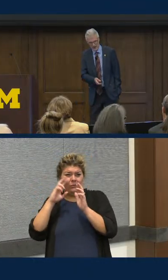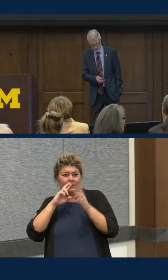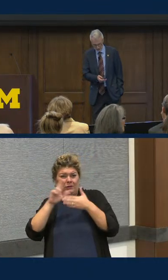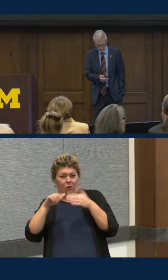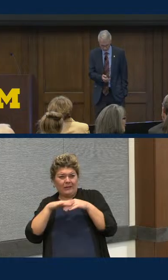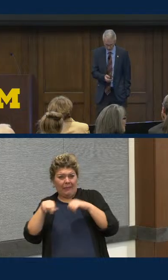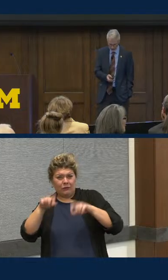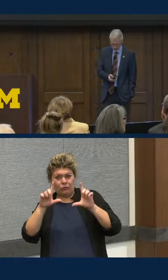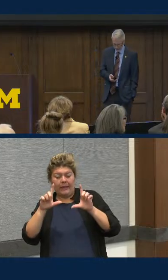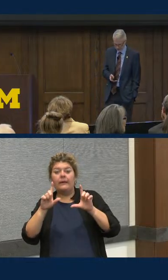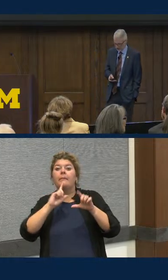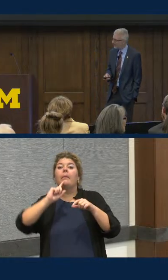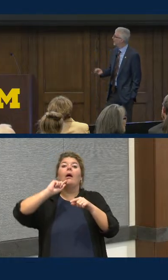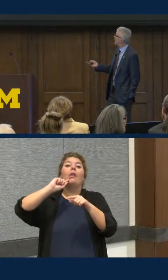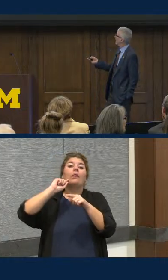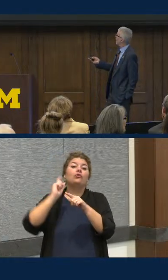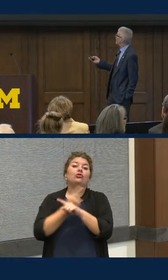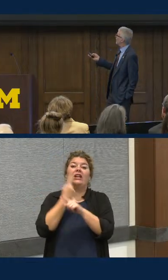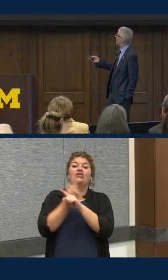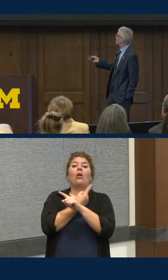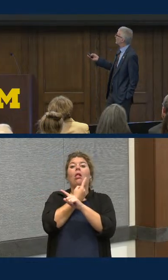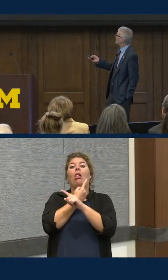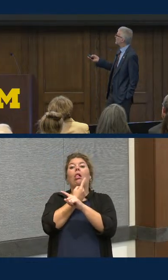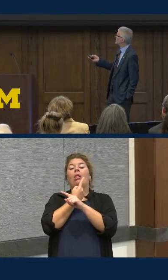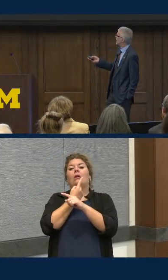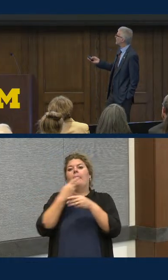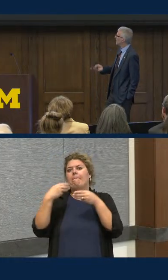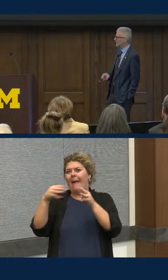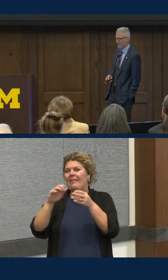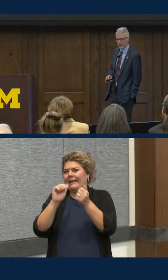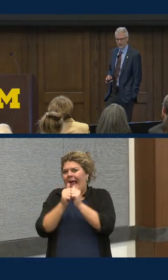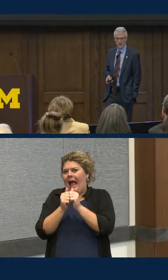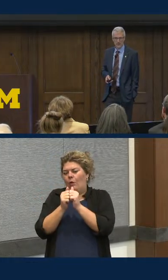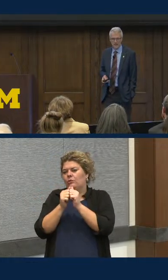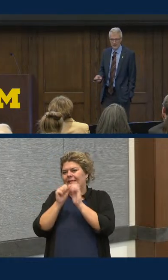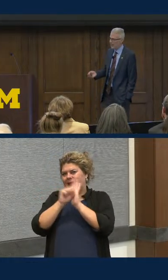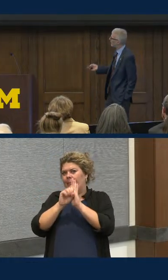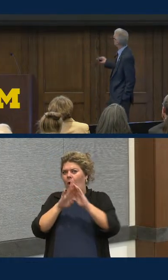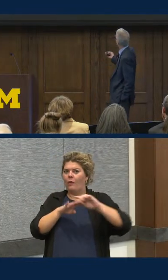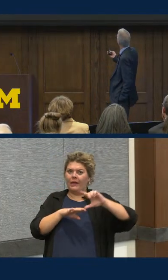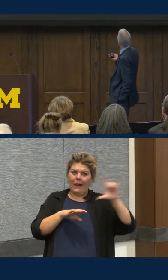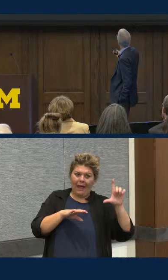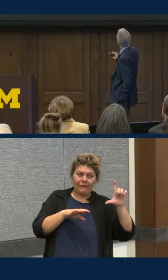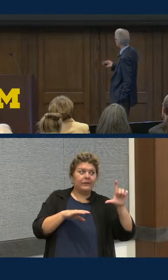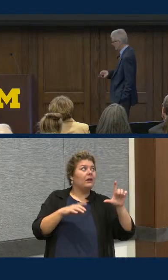screen. The traditional method